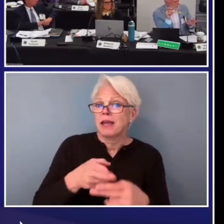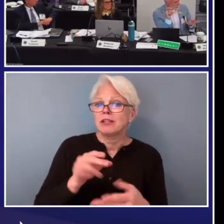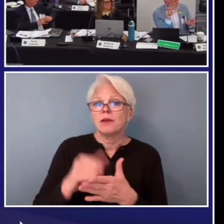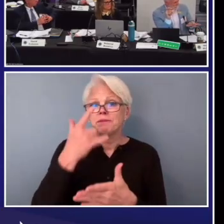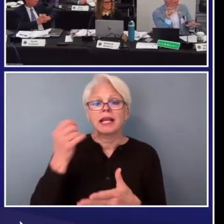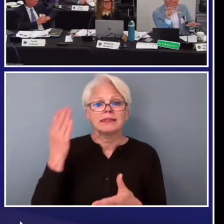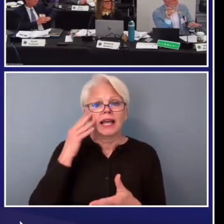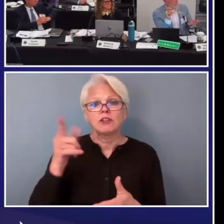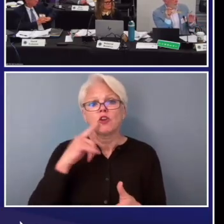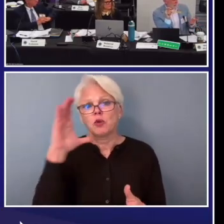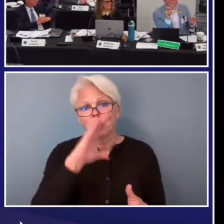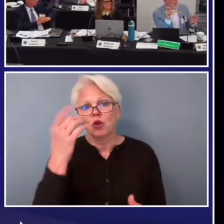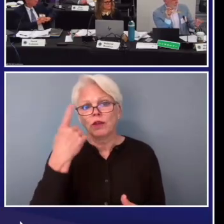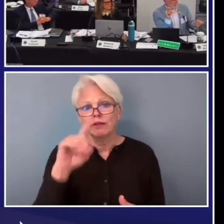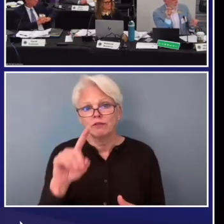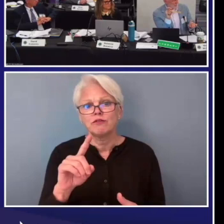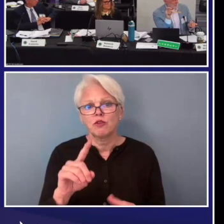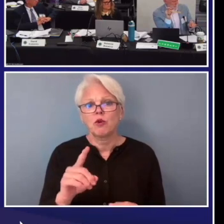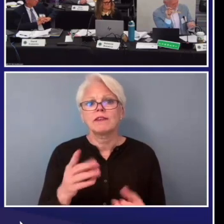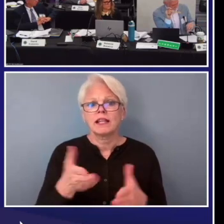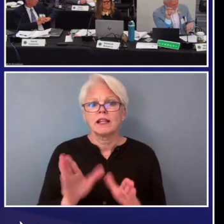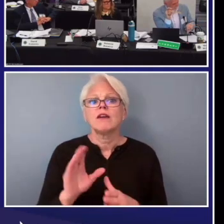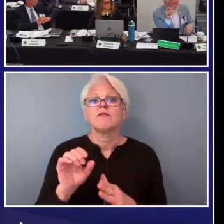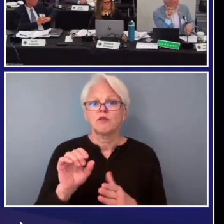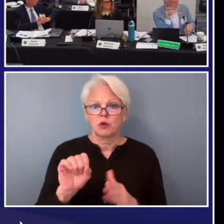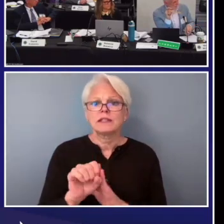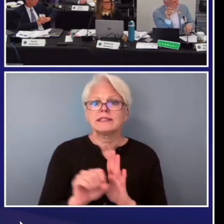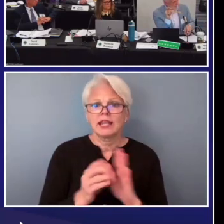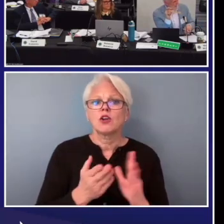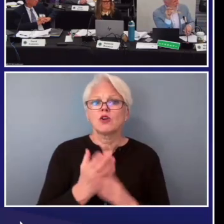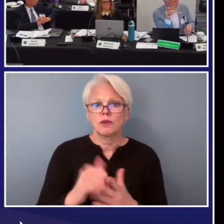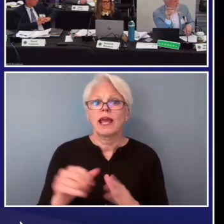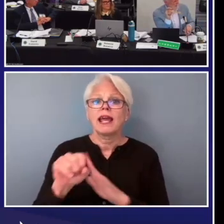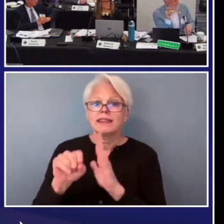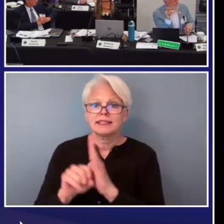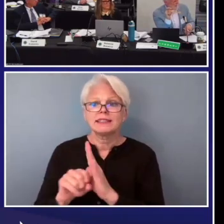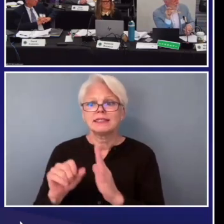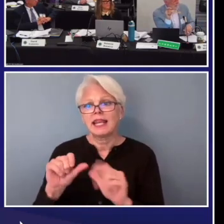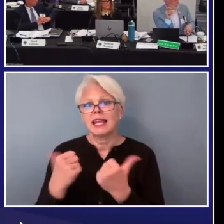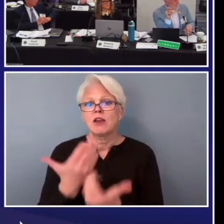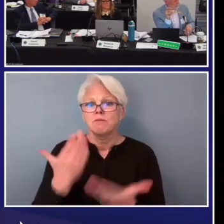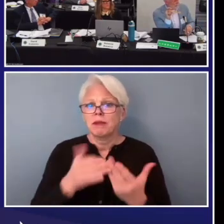for the allowance for states to go through that, and a state agency may not meet the definition of incorporated